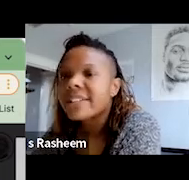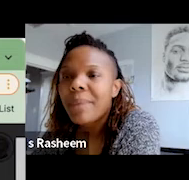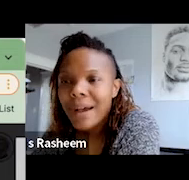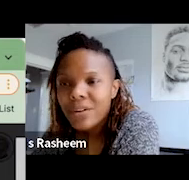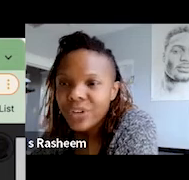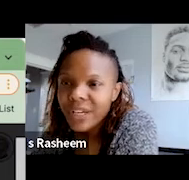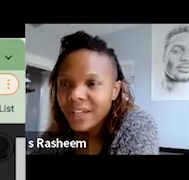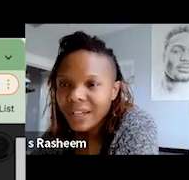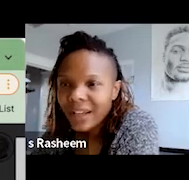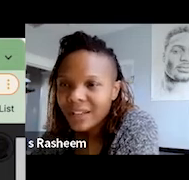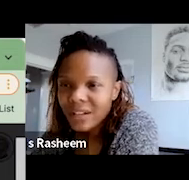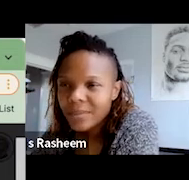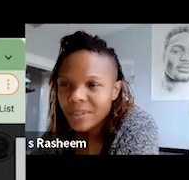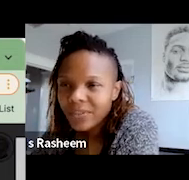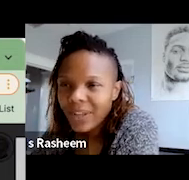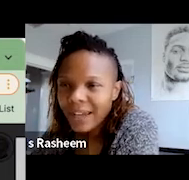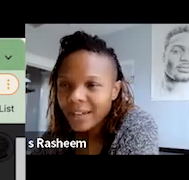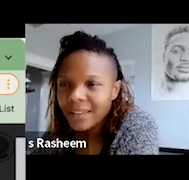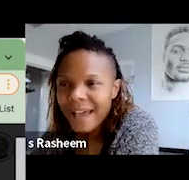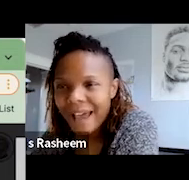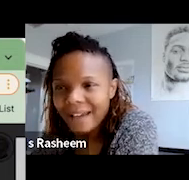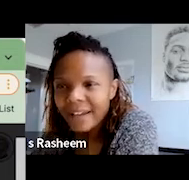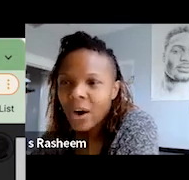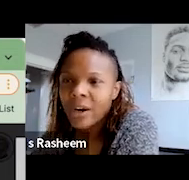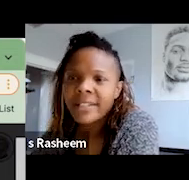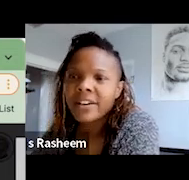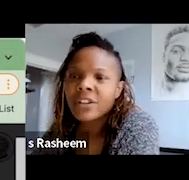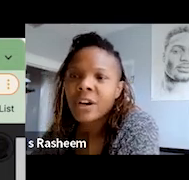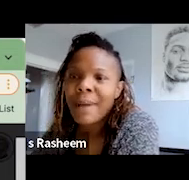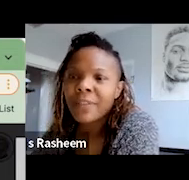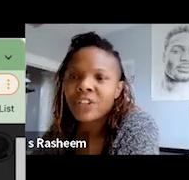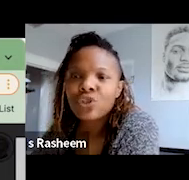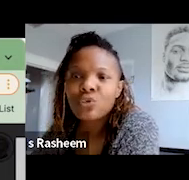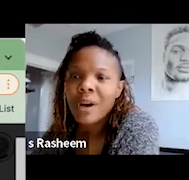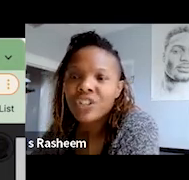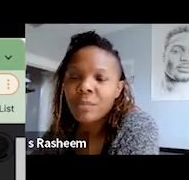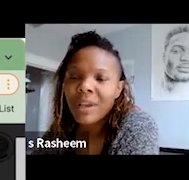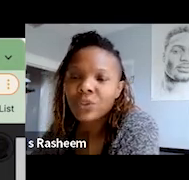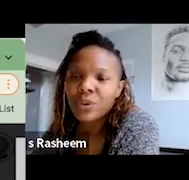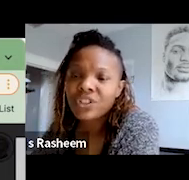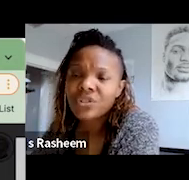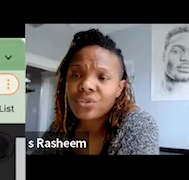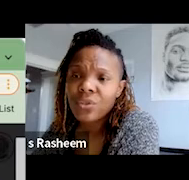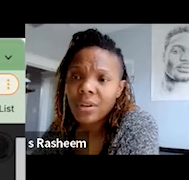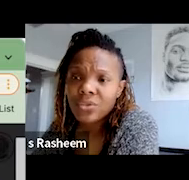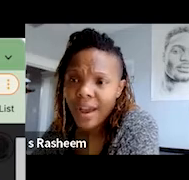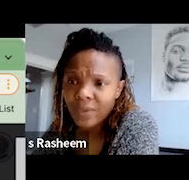is the boundary in terms of like that, is there an amount too much to pay towards travel.